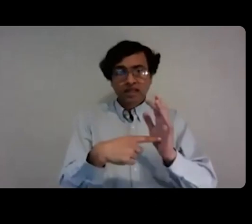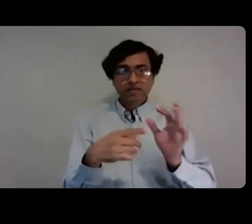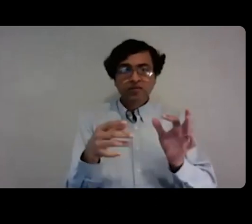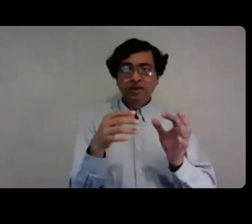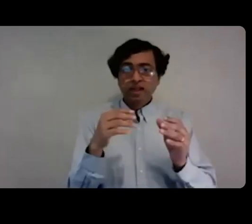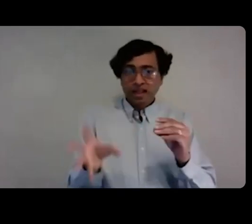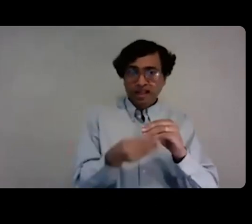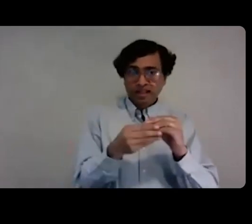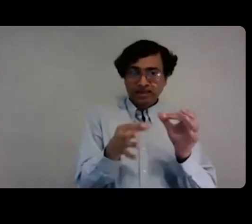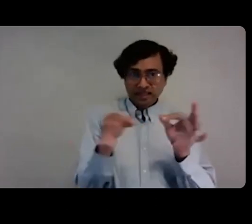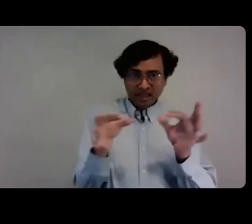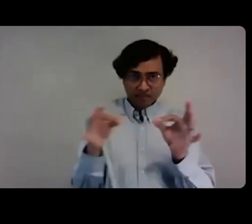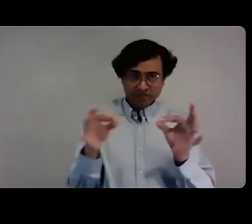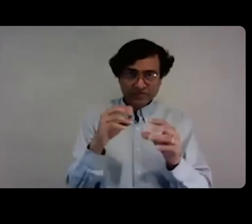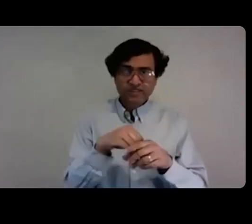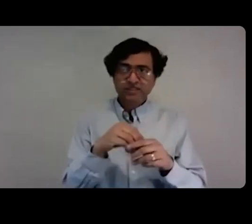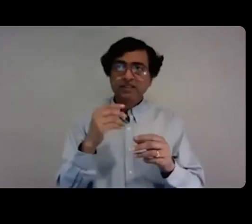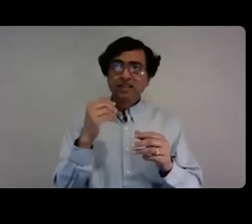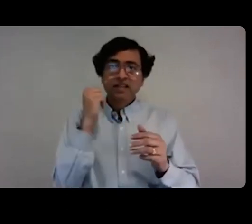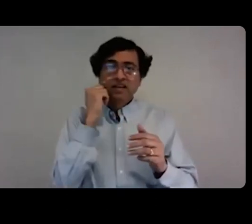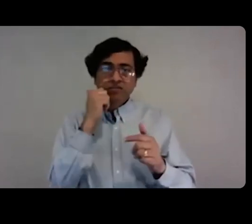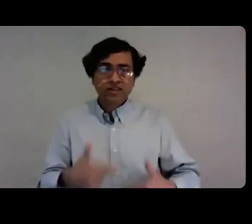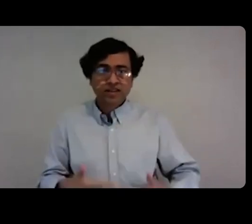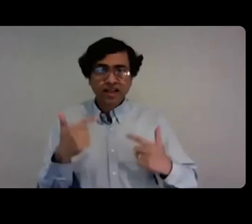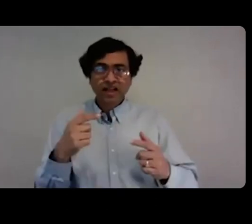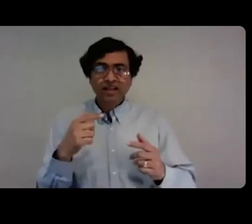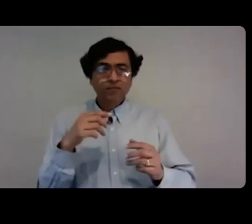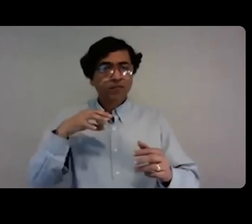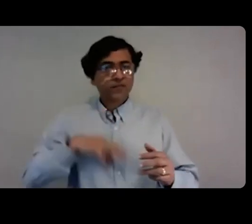When they are considered, everybody wins, For example, adding